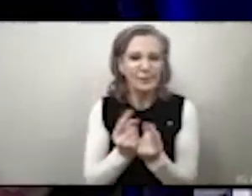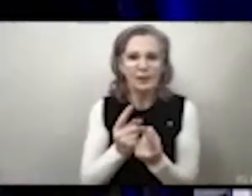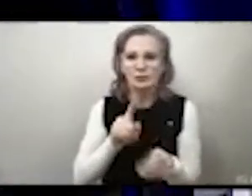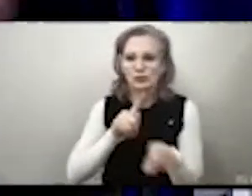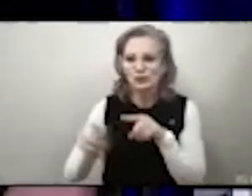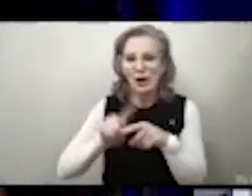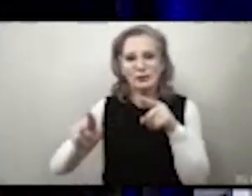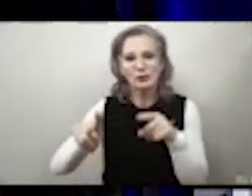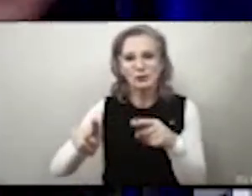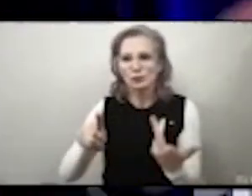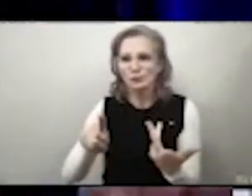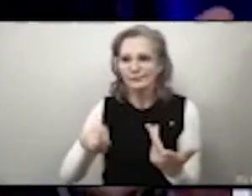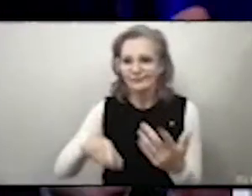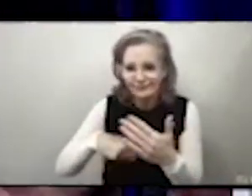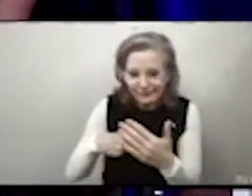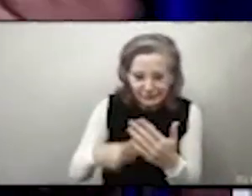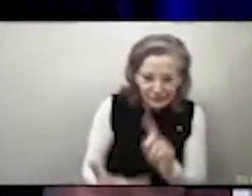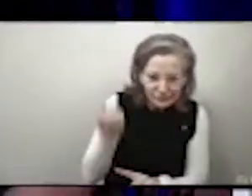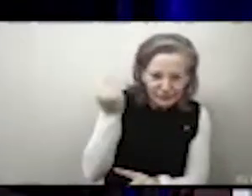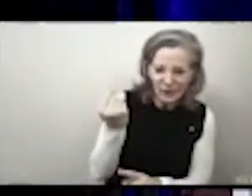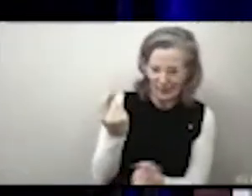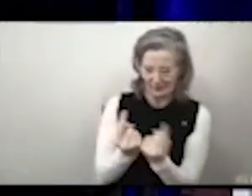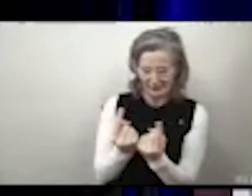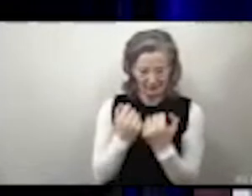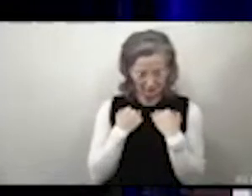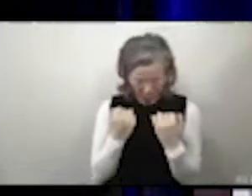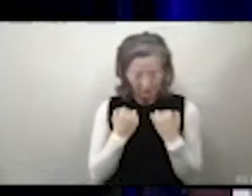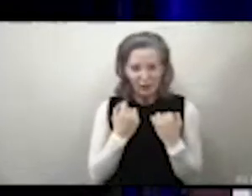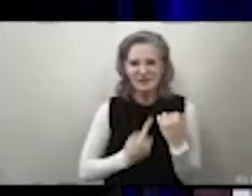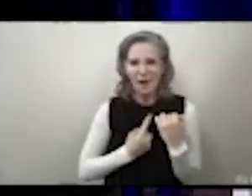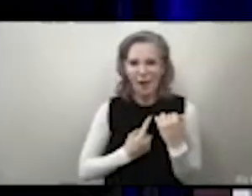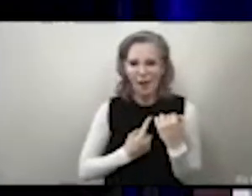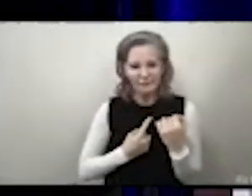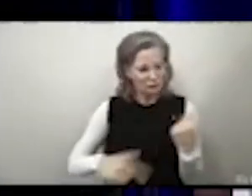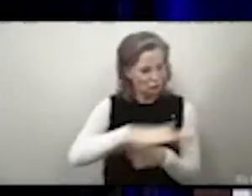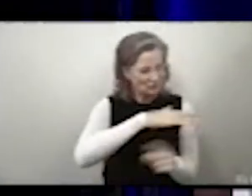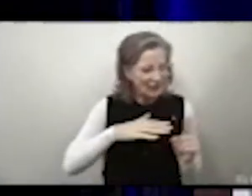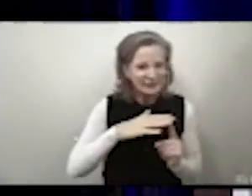about ourselves and about our society as a consequence of the pandemic and things which we feel could be done